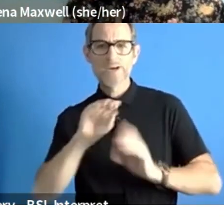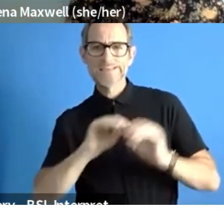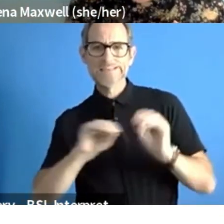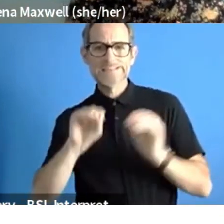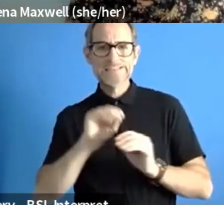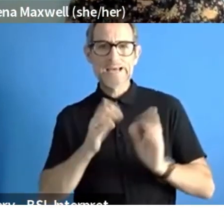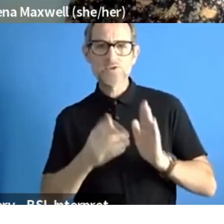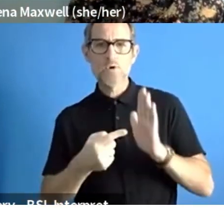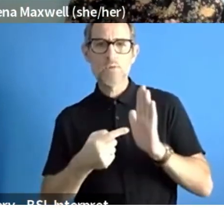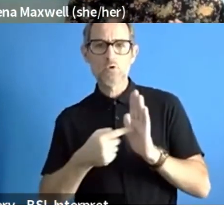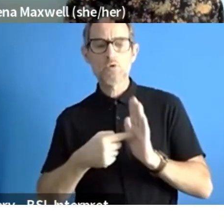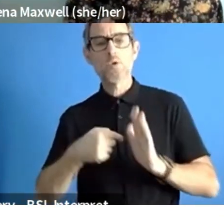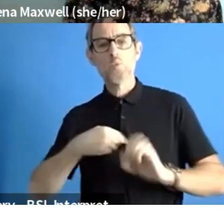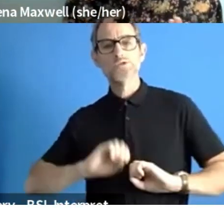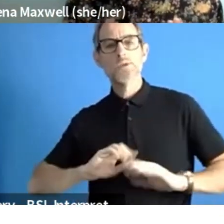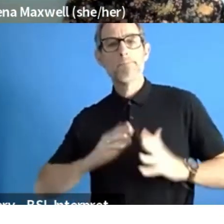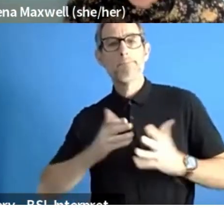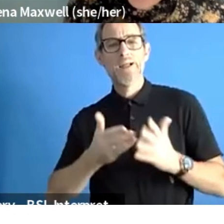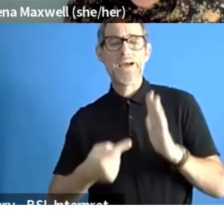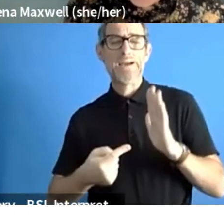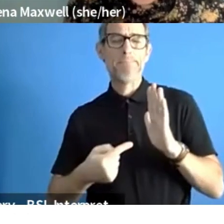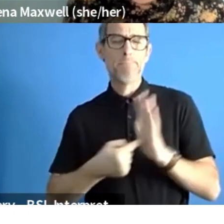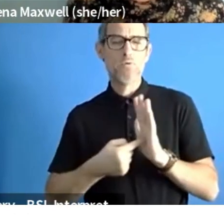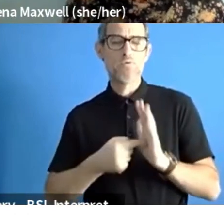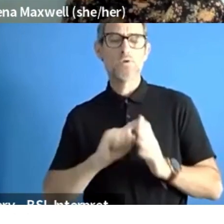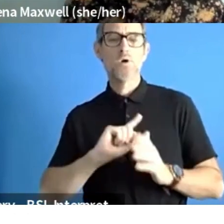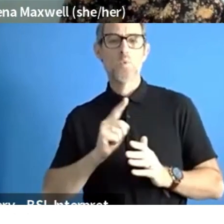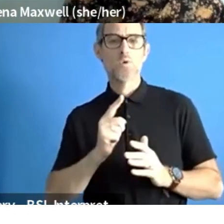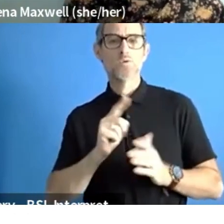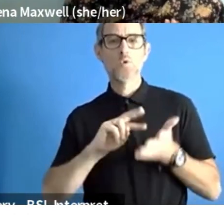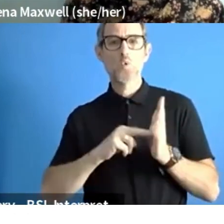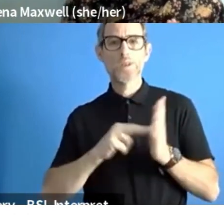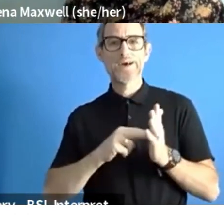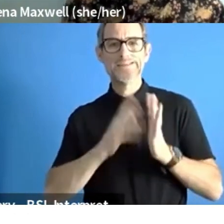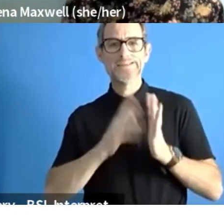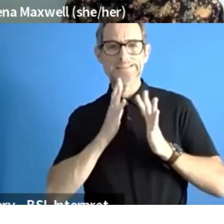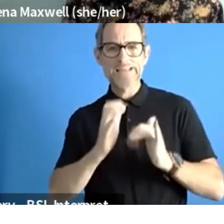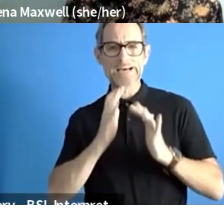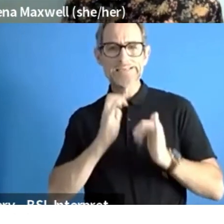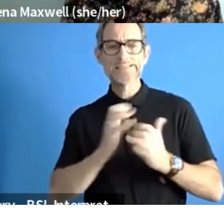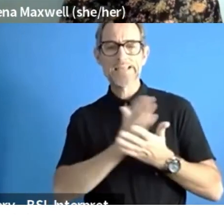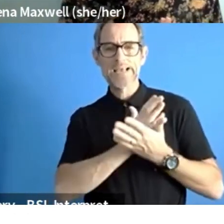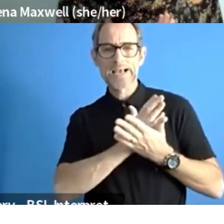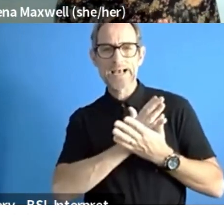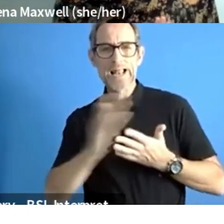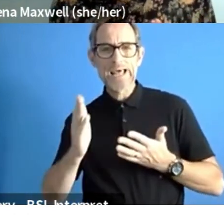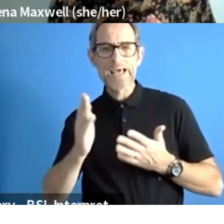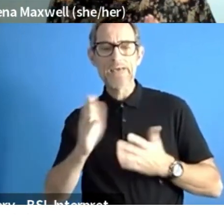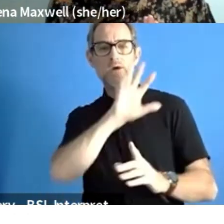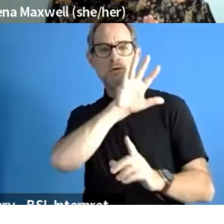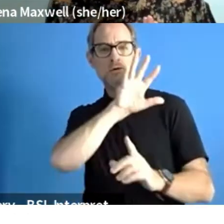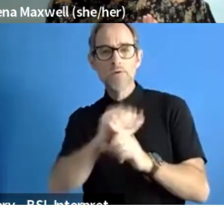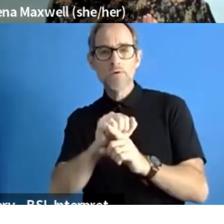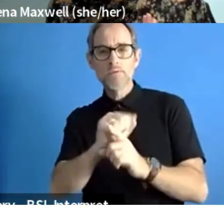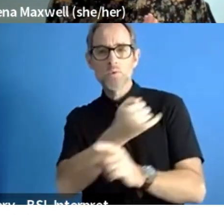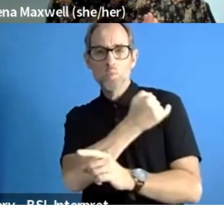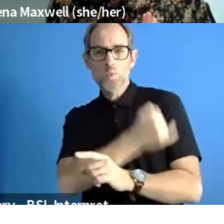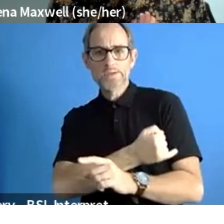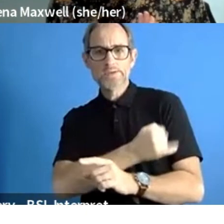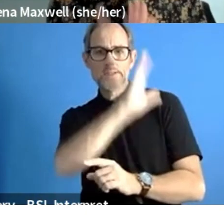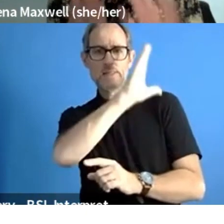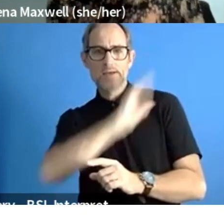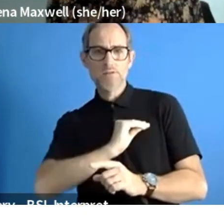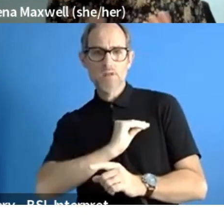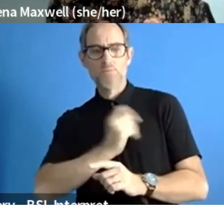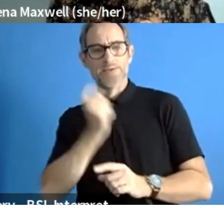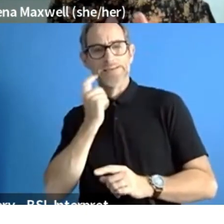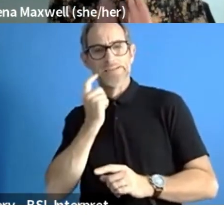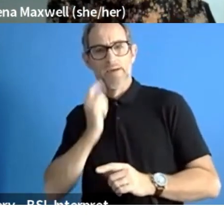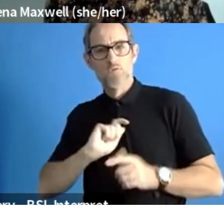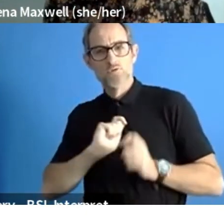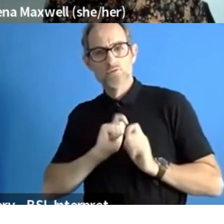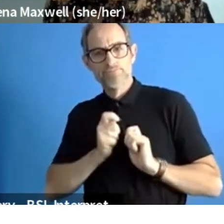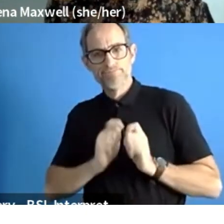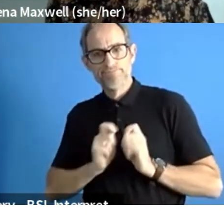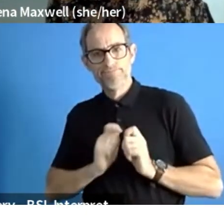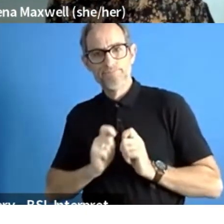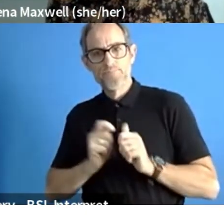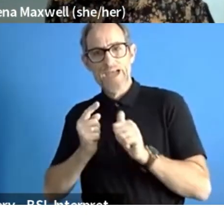very clear up front made it very easy to comply because we wanted to but we